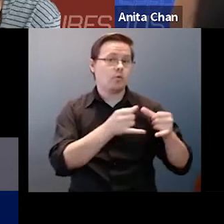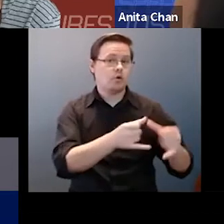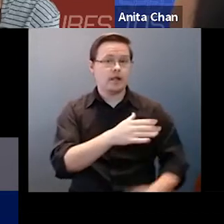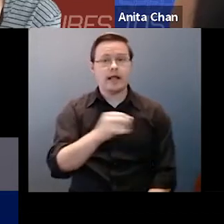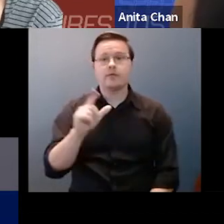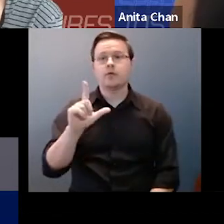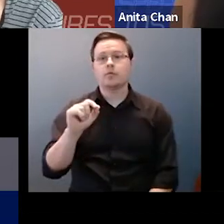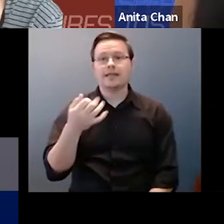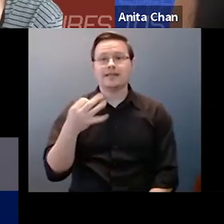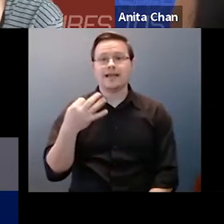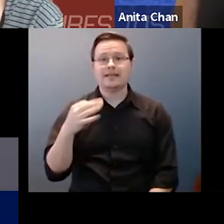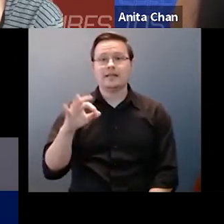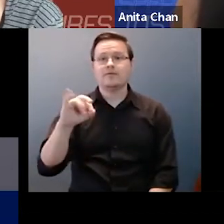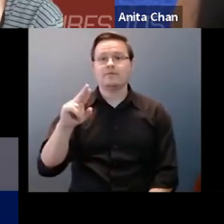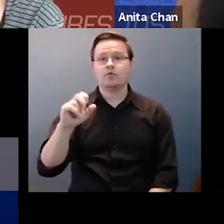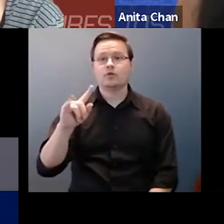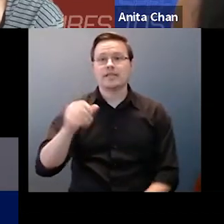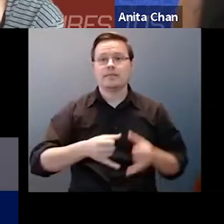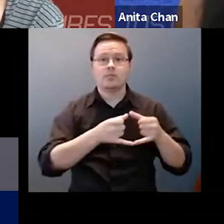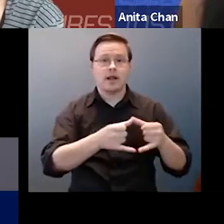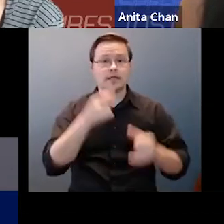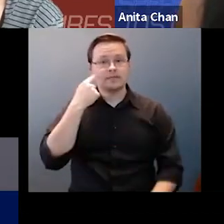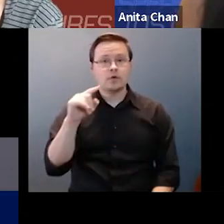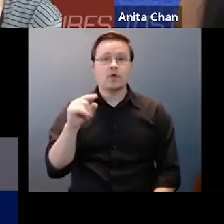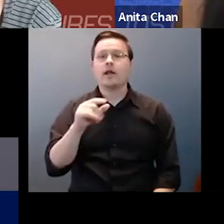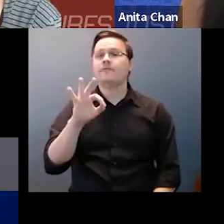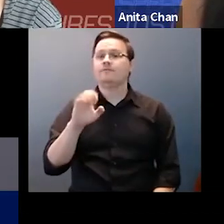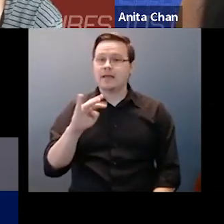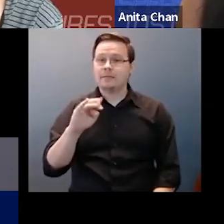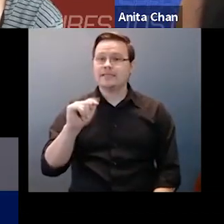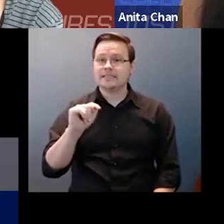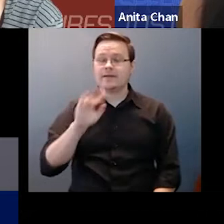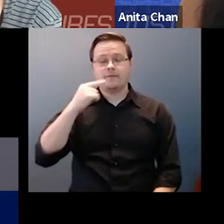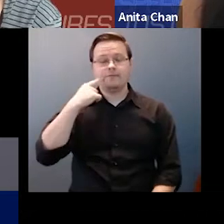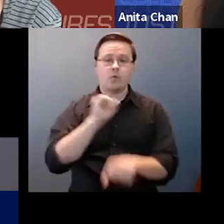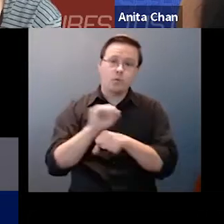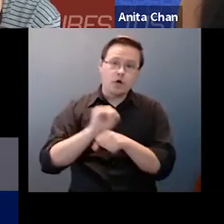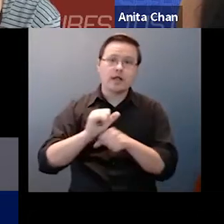feminist anthropological research and work, science or technology, including biomedicine.